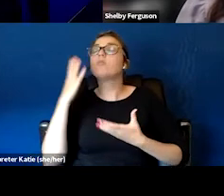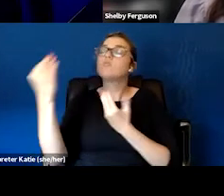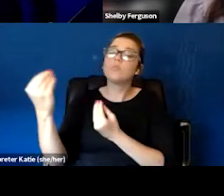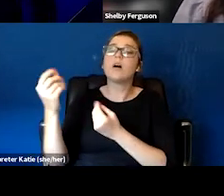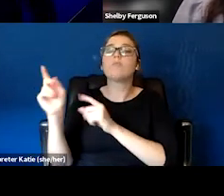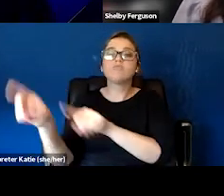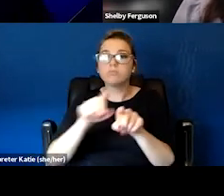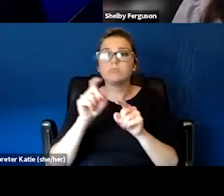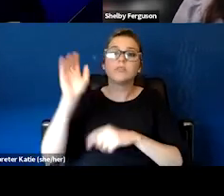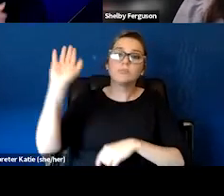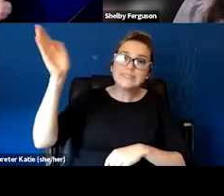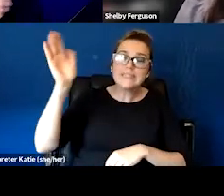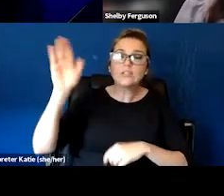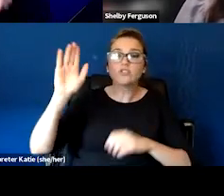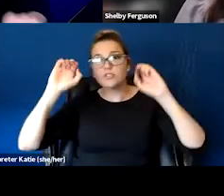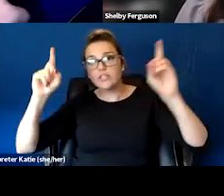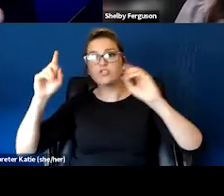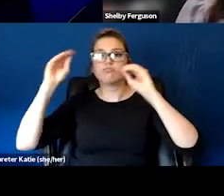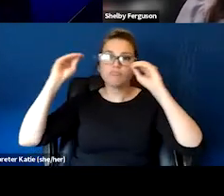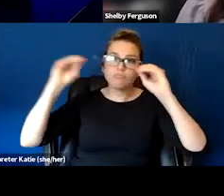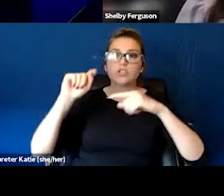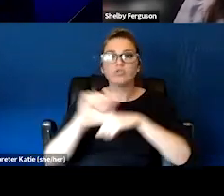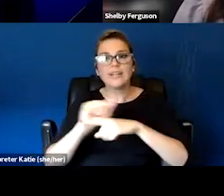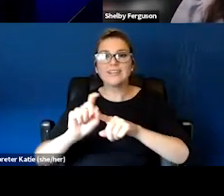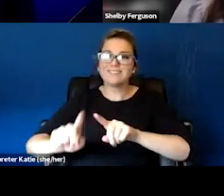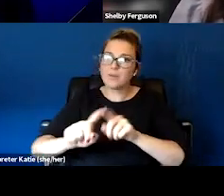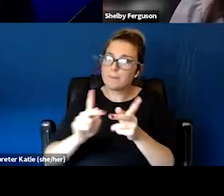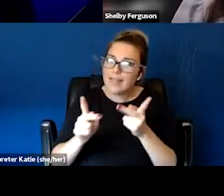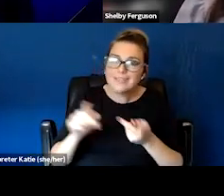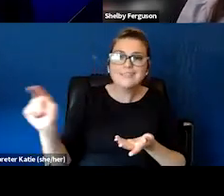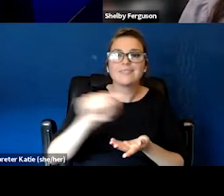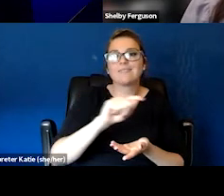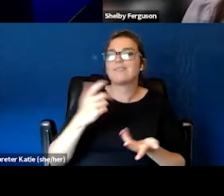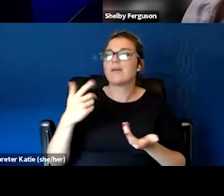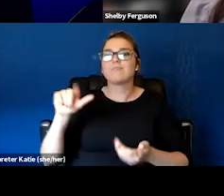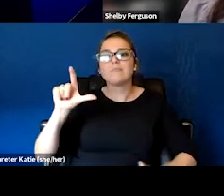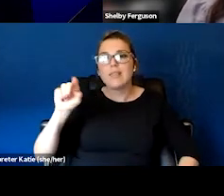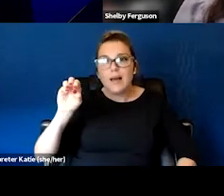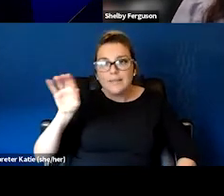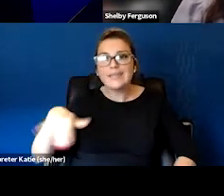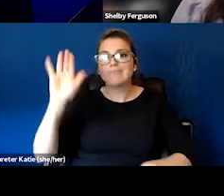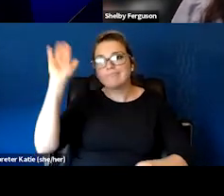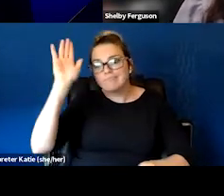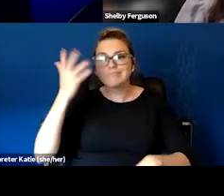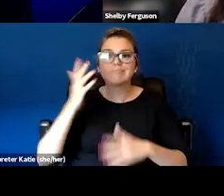to affordable housing developers. They do lobbying, they do quite a bit of things, it's really cool. And they also participate